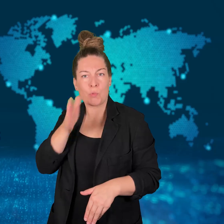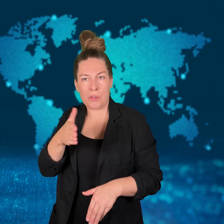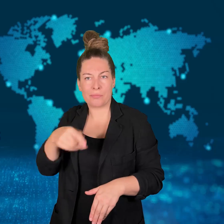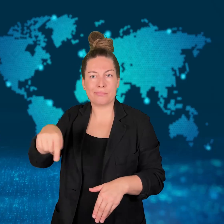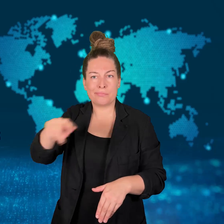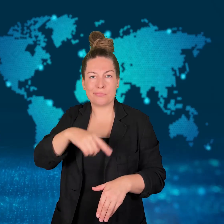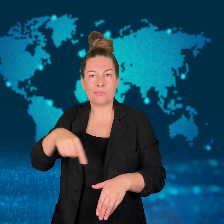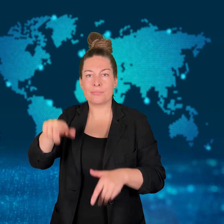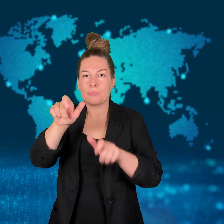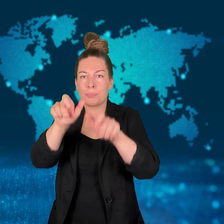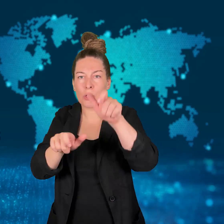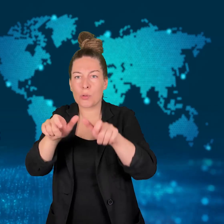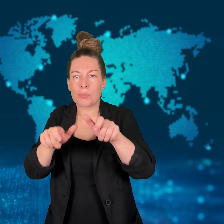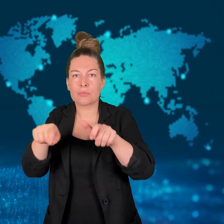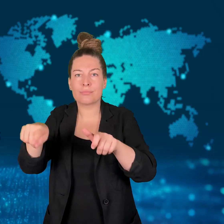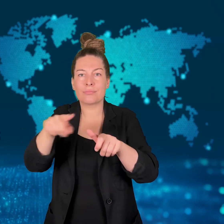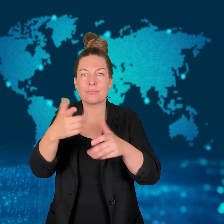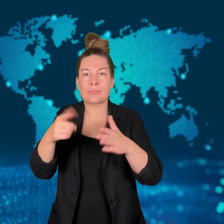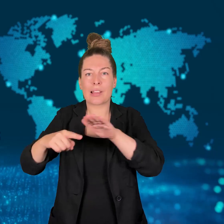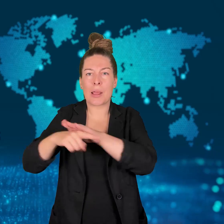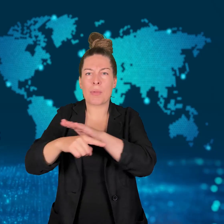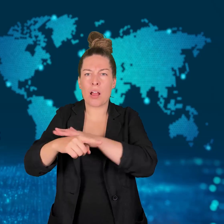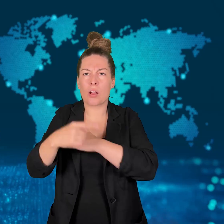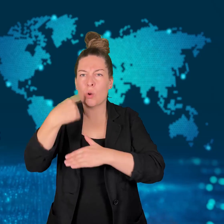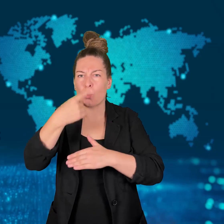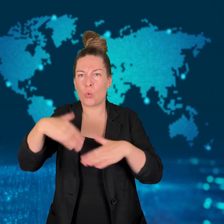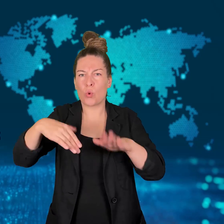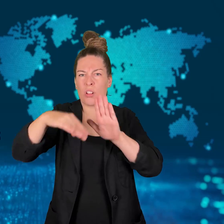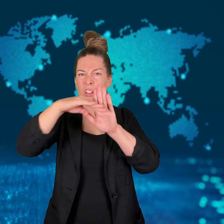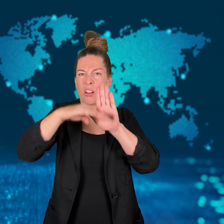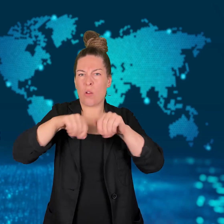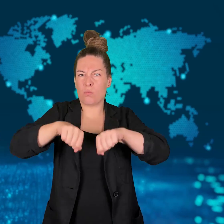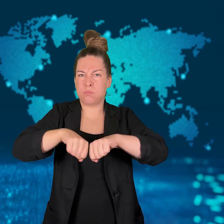He has begun to promise the deportation of immigrants who have